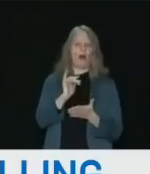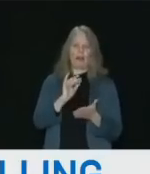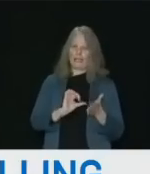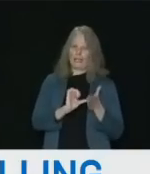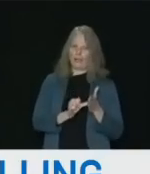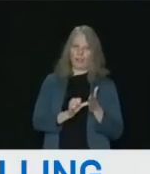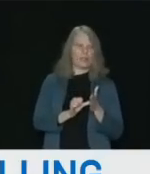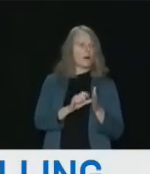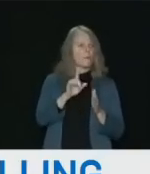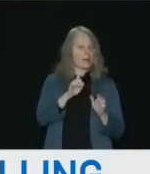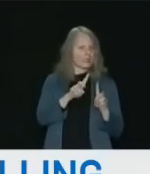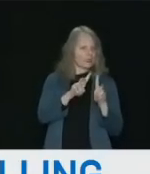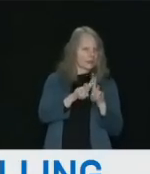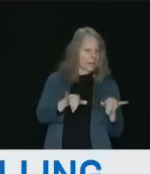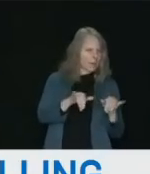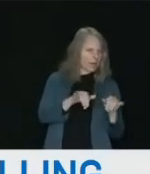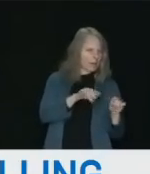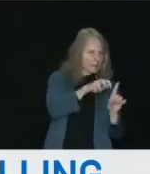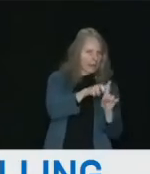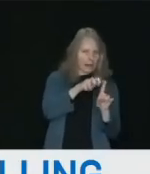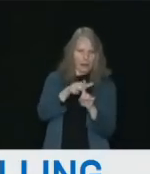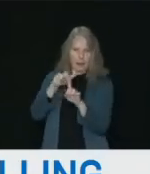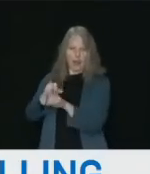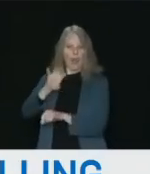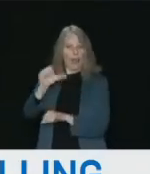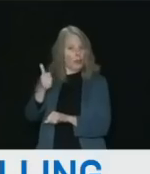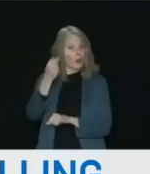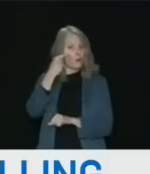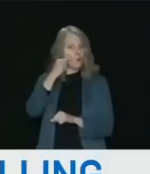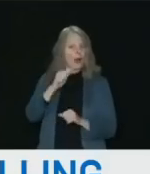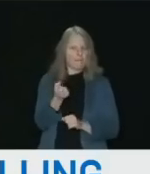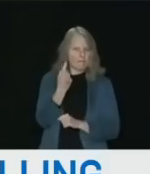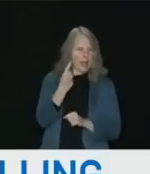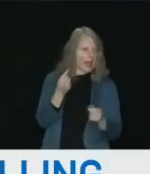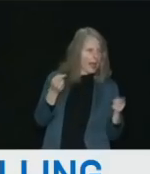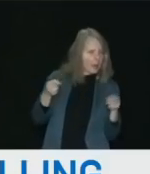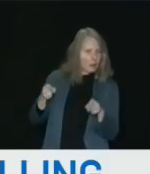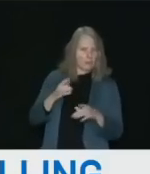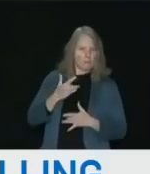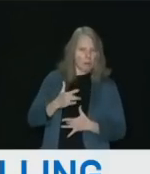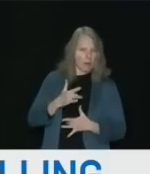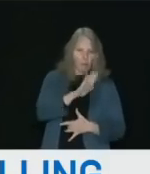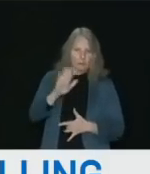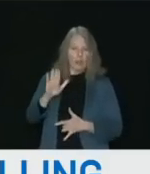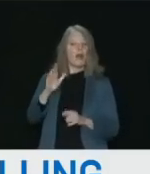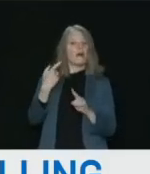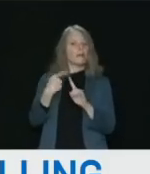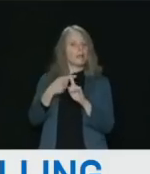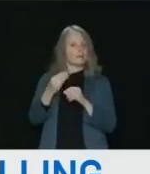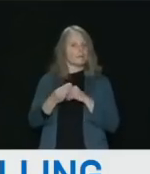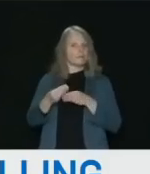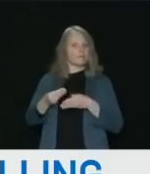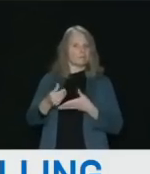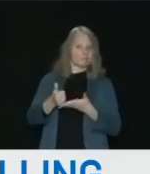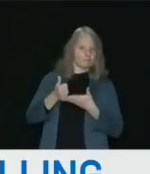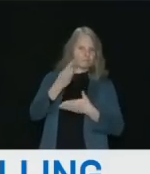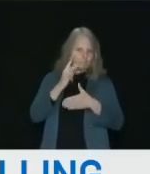INFECTIONS. UP THIS DATE PUTS MORE EMPHASIS ON SOME OF THE OTHER CHARITIES